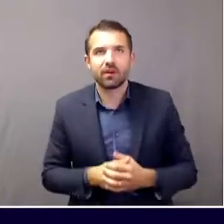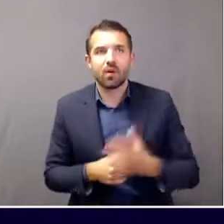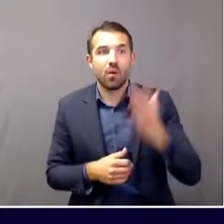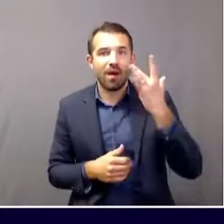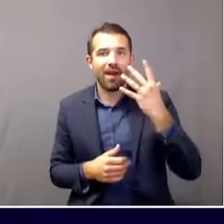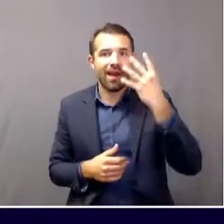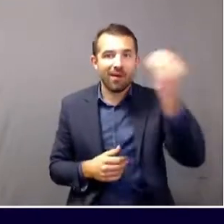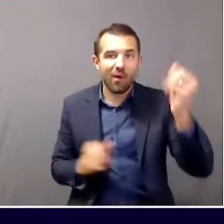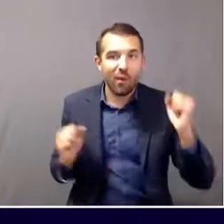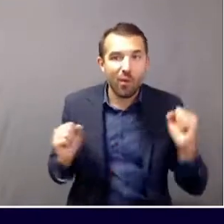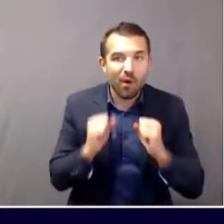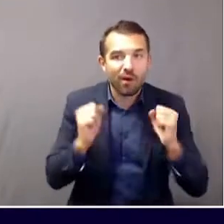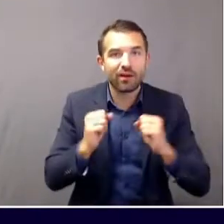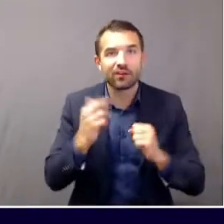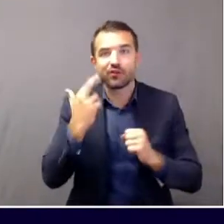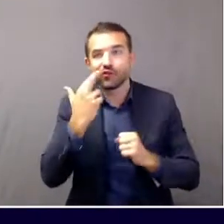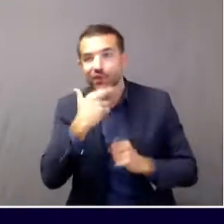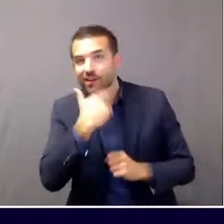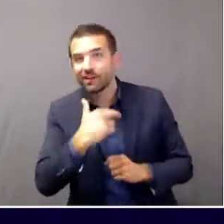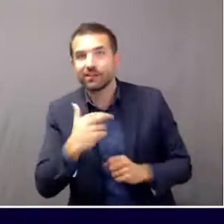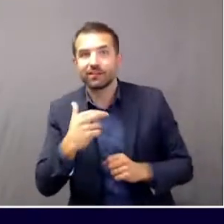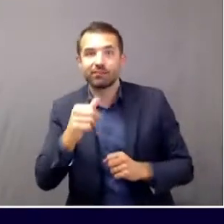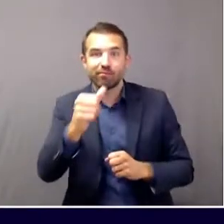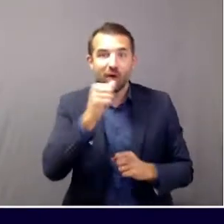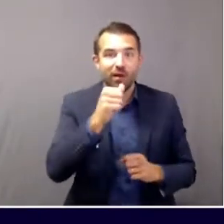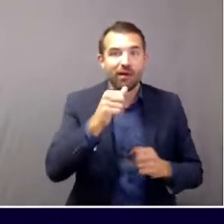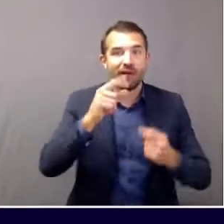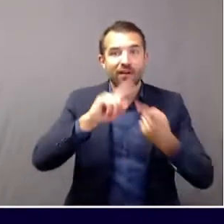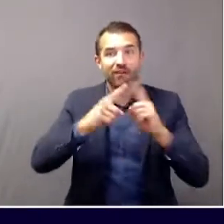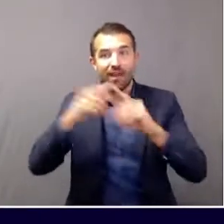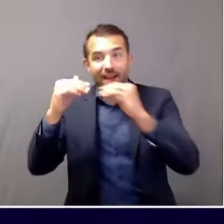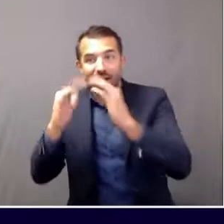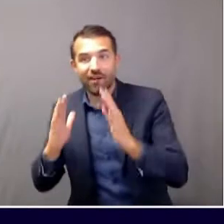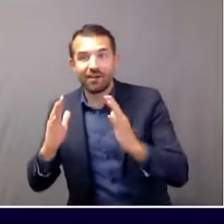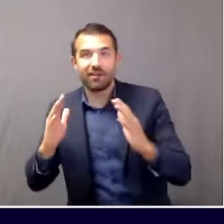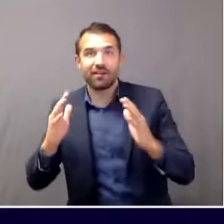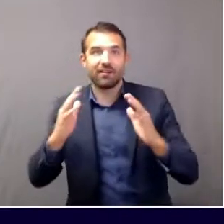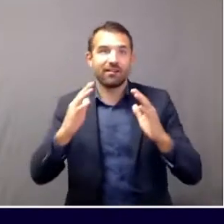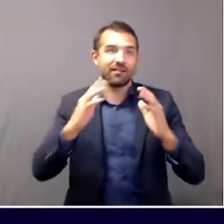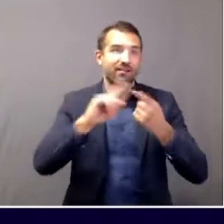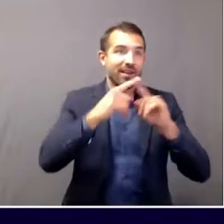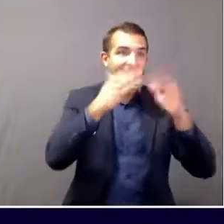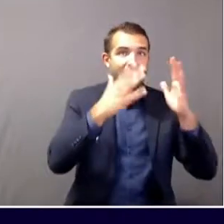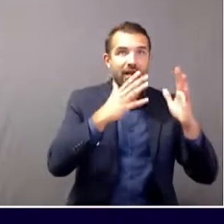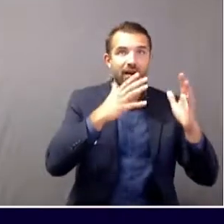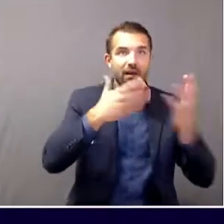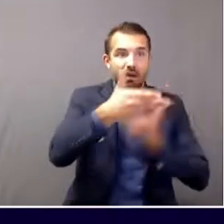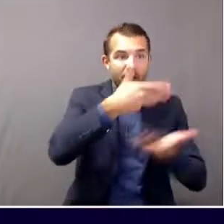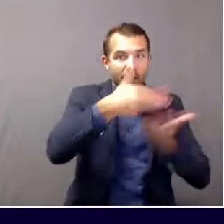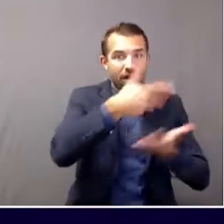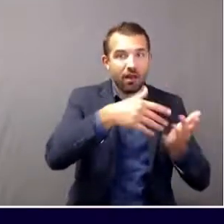restaurants in living rooms where they may be more exposed